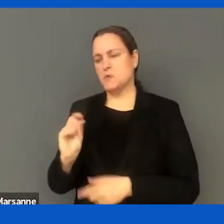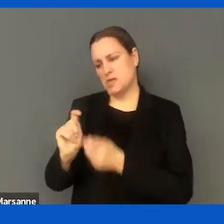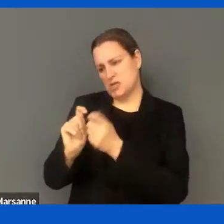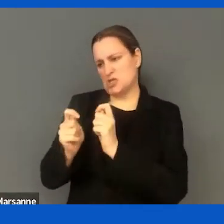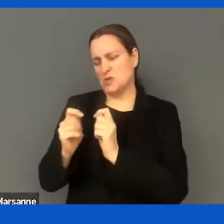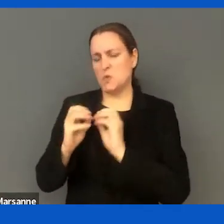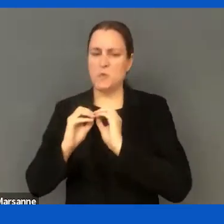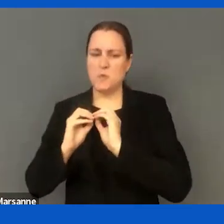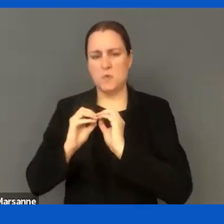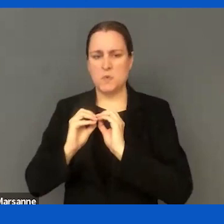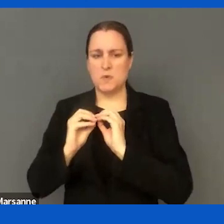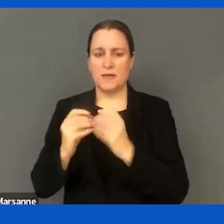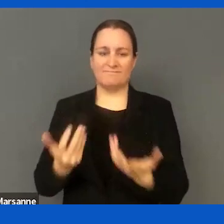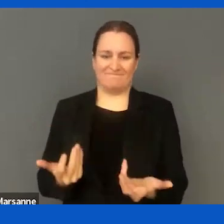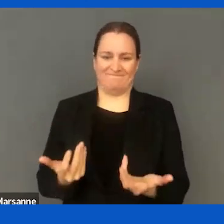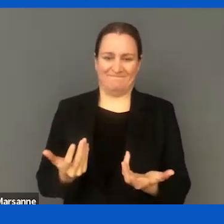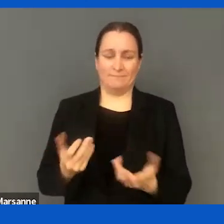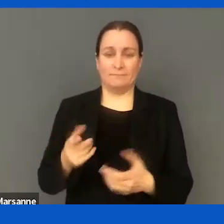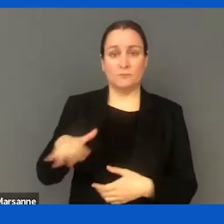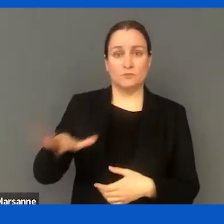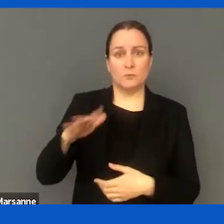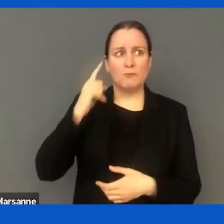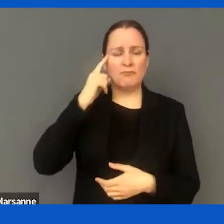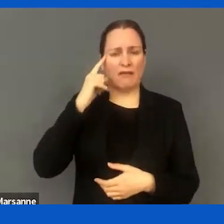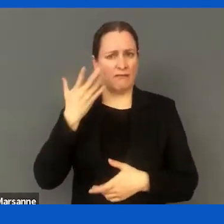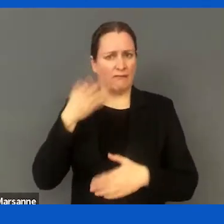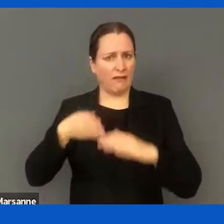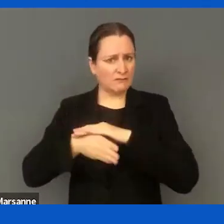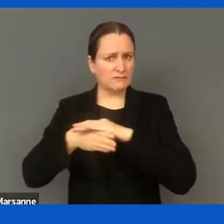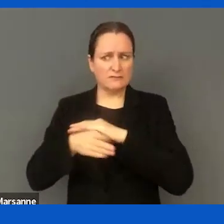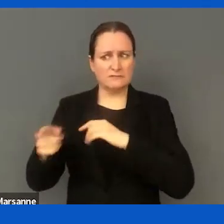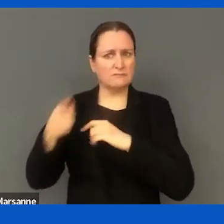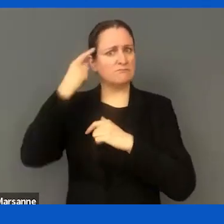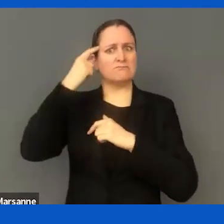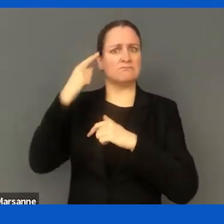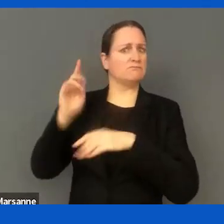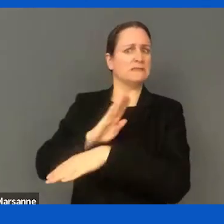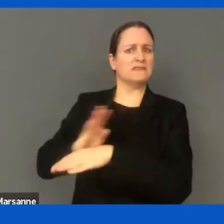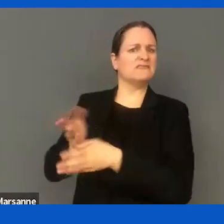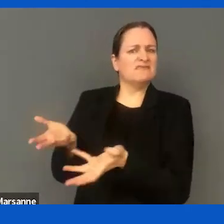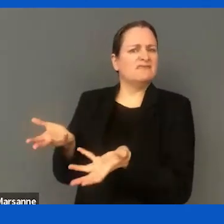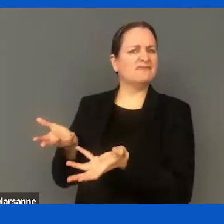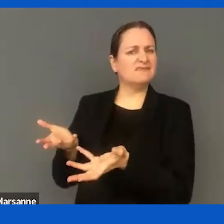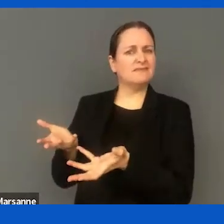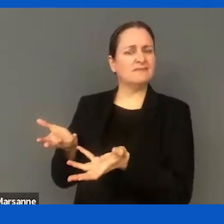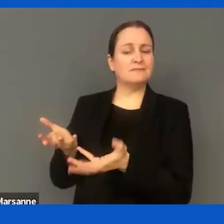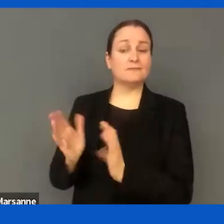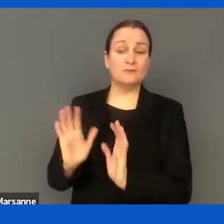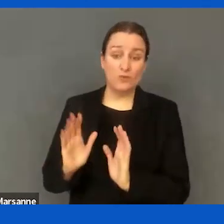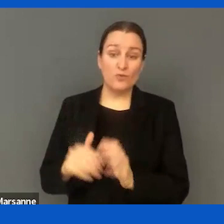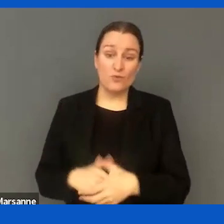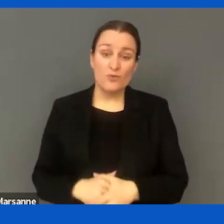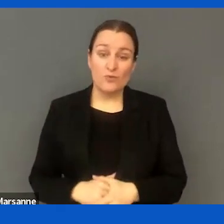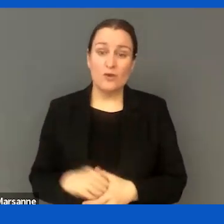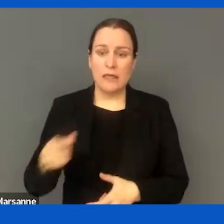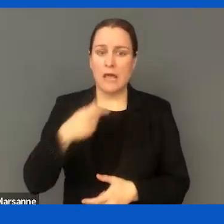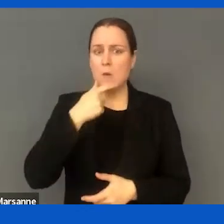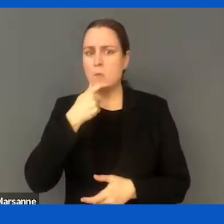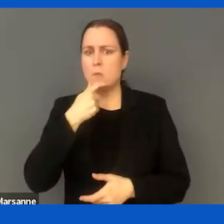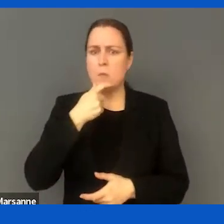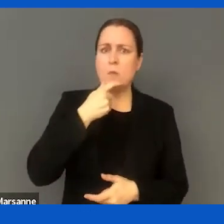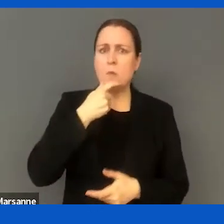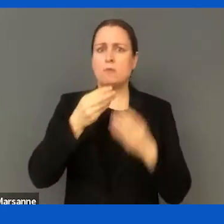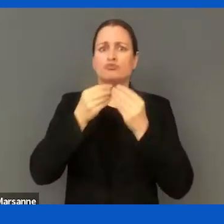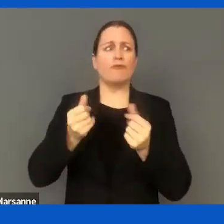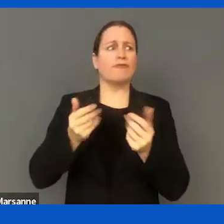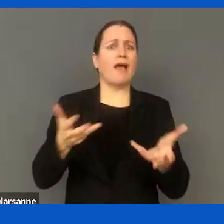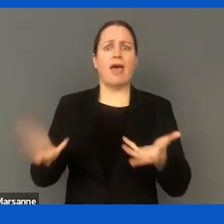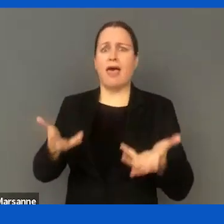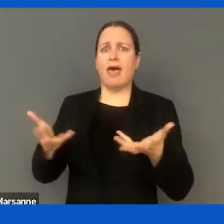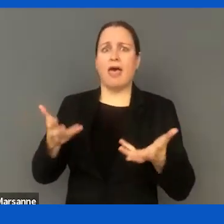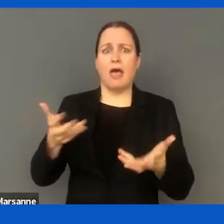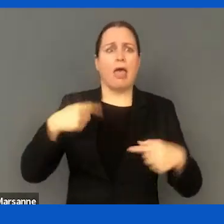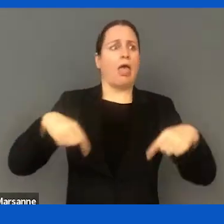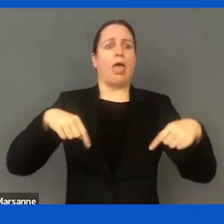companies don't think about accessibility. So the first is the solution with the widget.